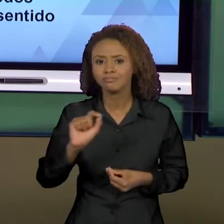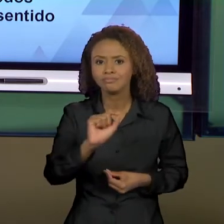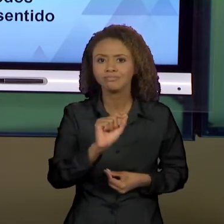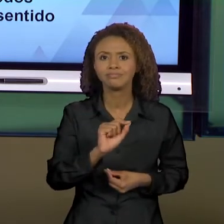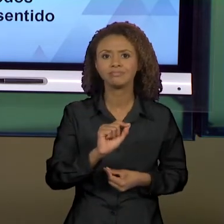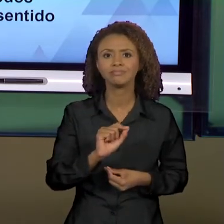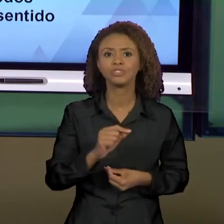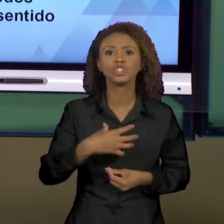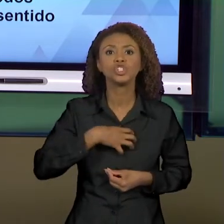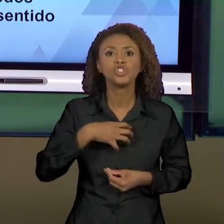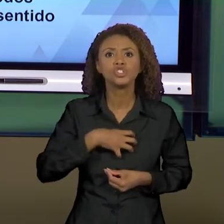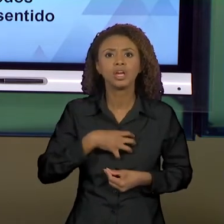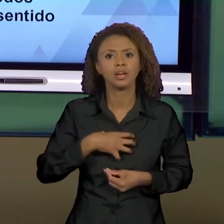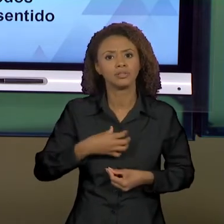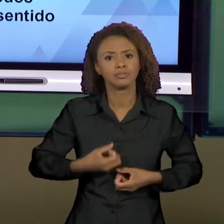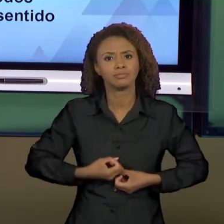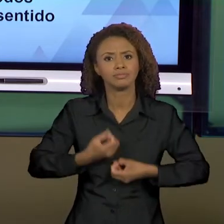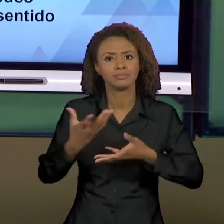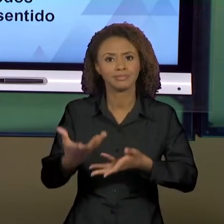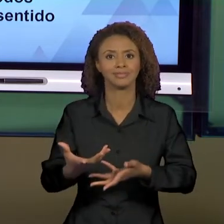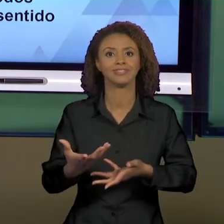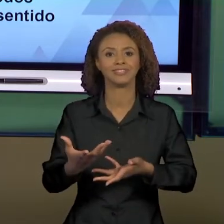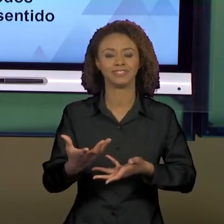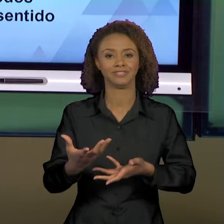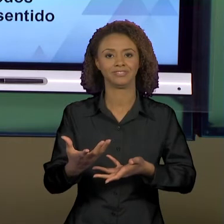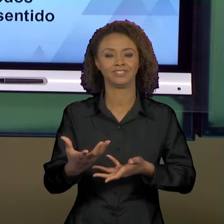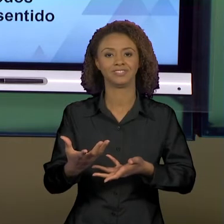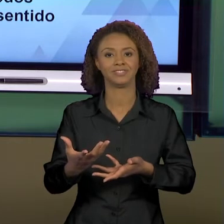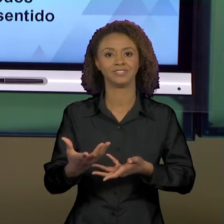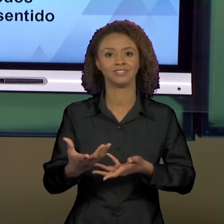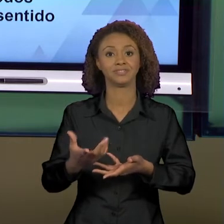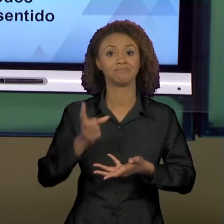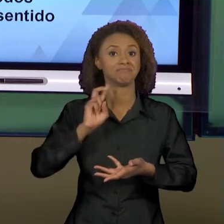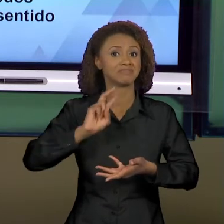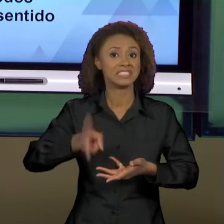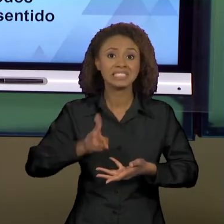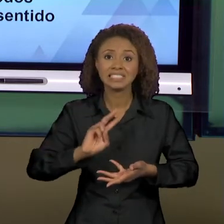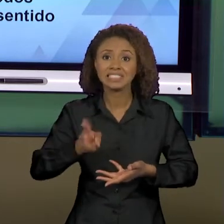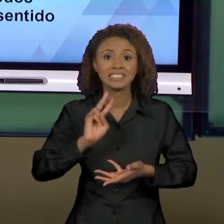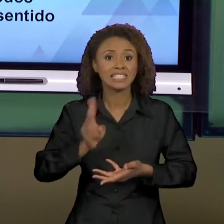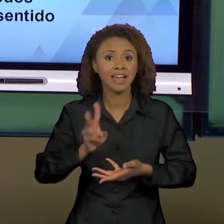DIZER ESTÃO SEMPRE ALI PRESENTES PARA ATENDER ÀS